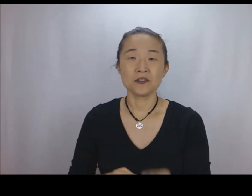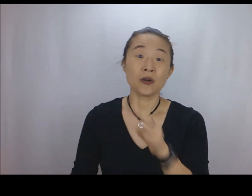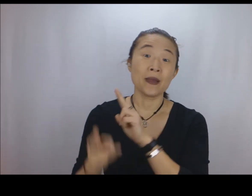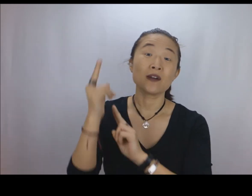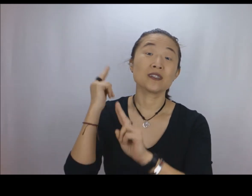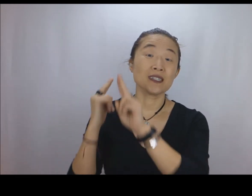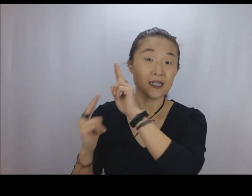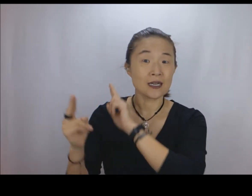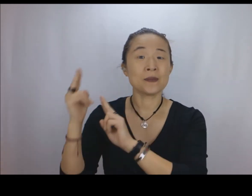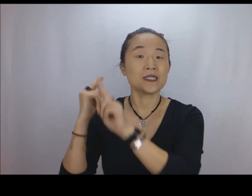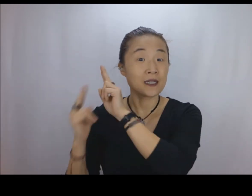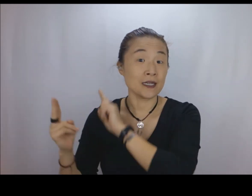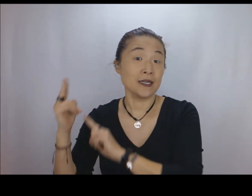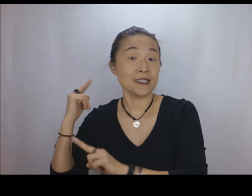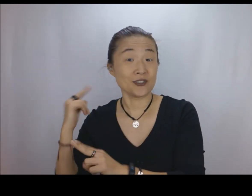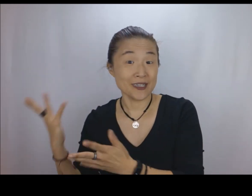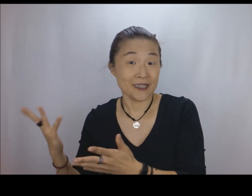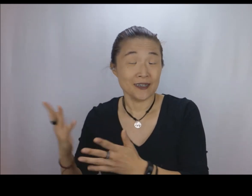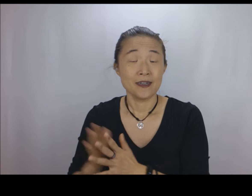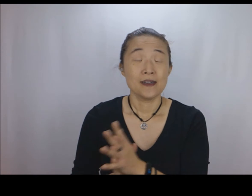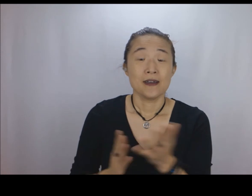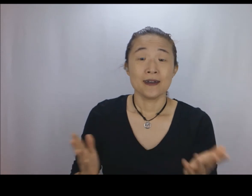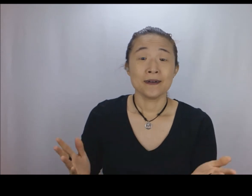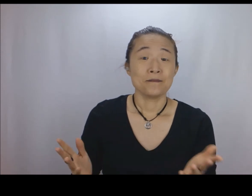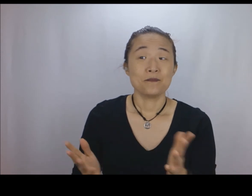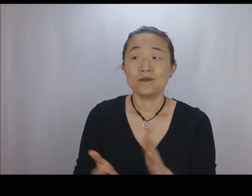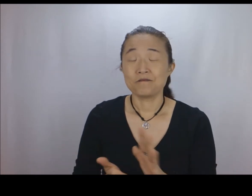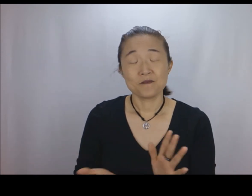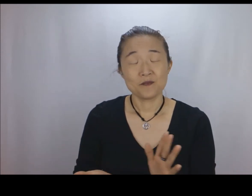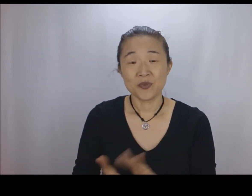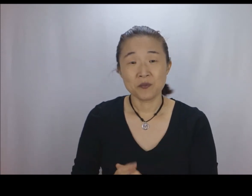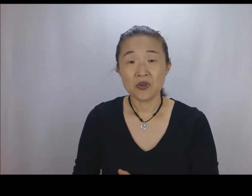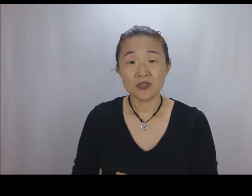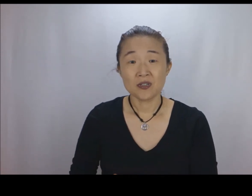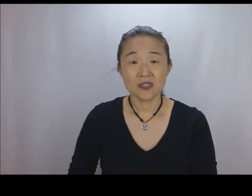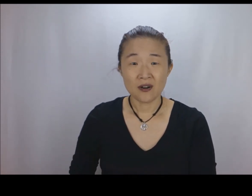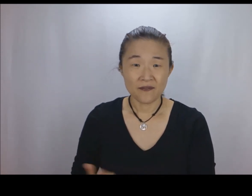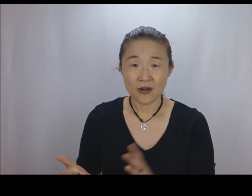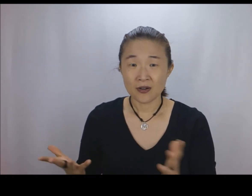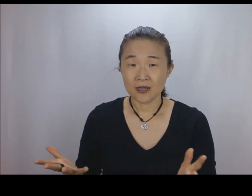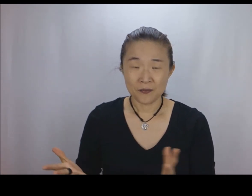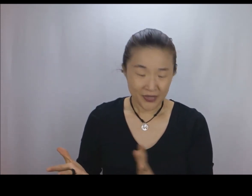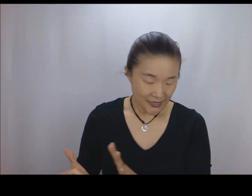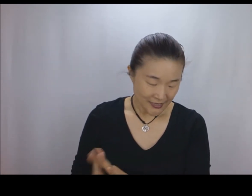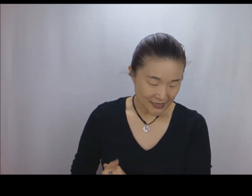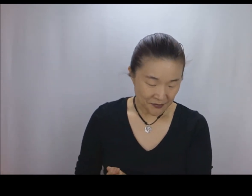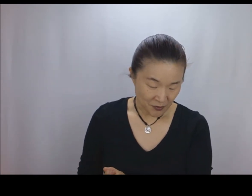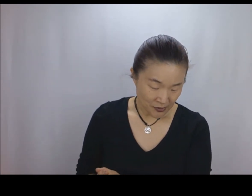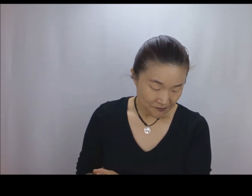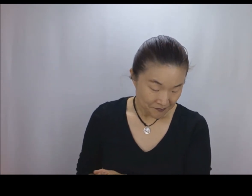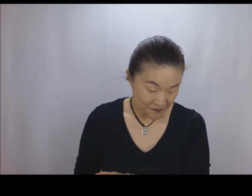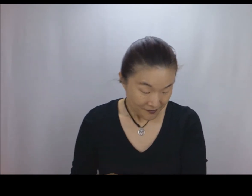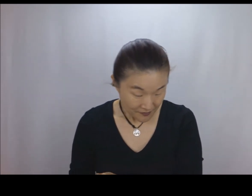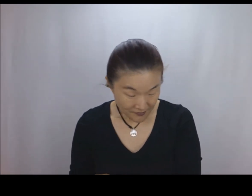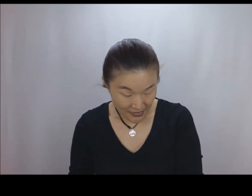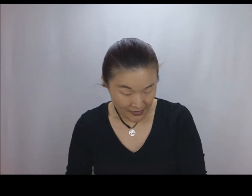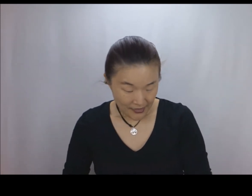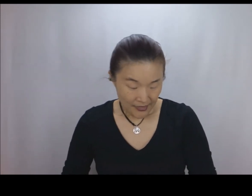Because you're going backwards in time and studying history, but both of those are completely acceptable.